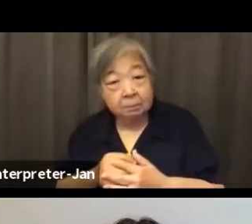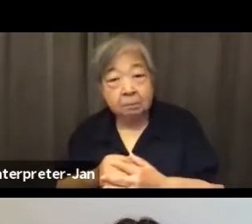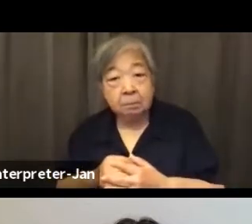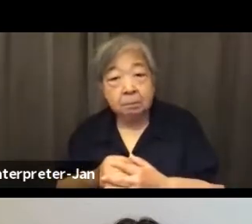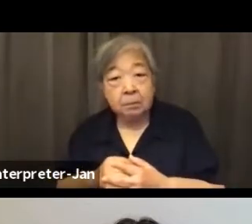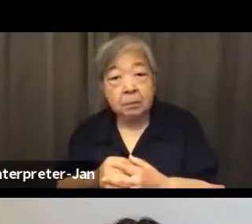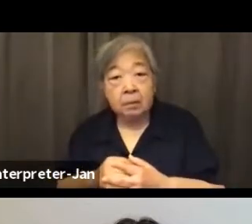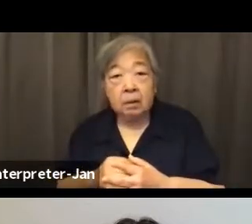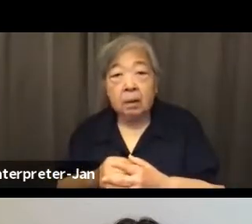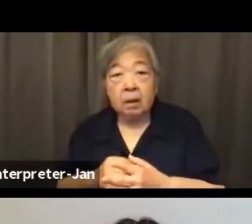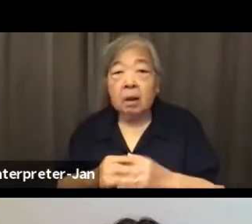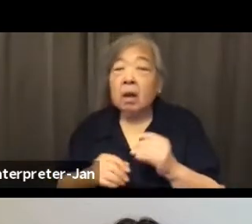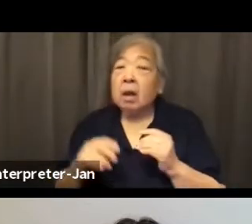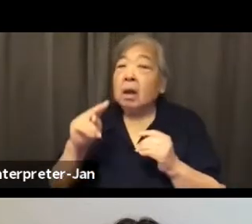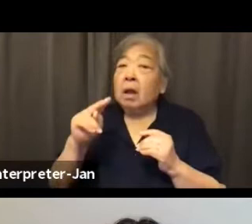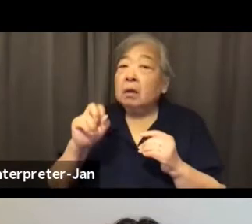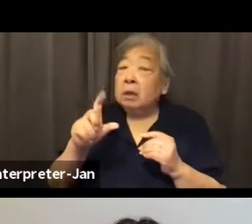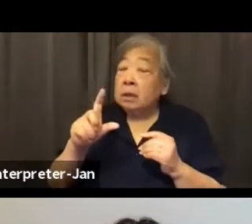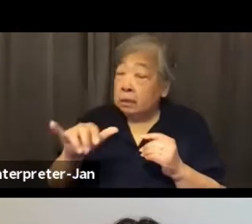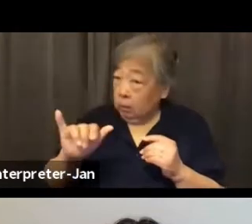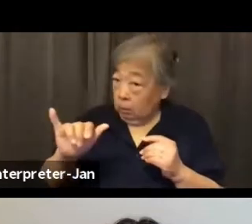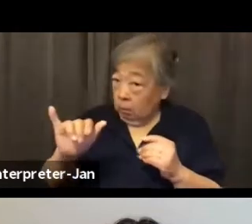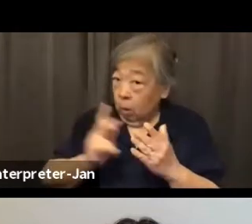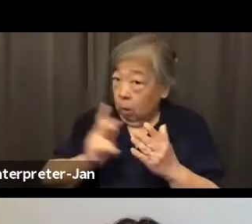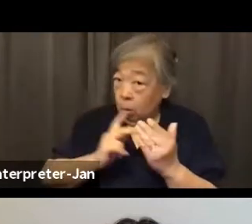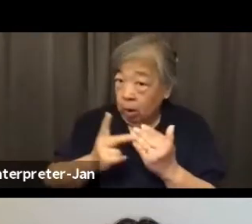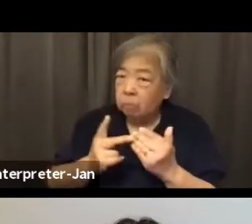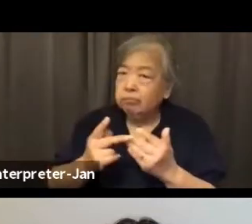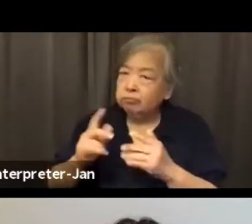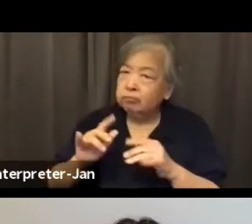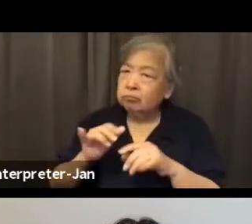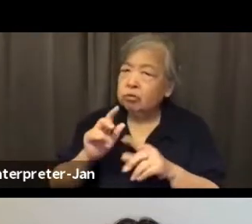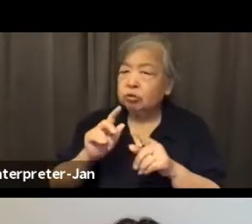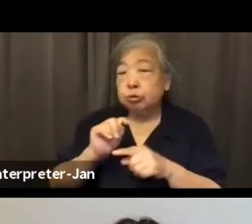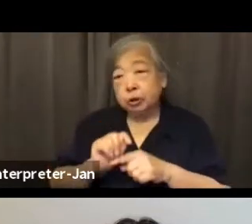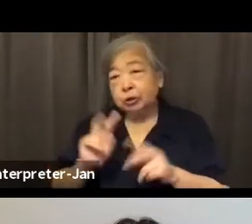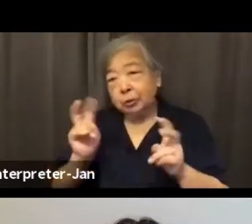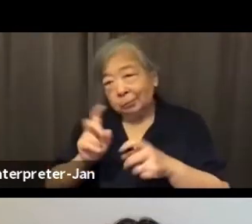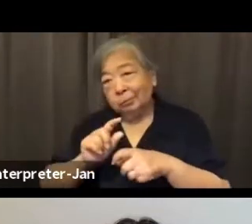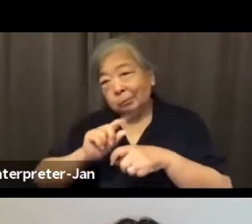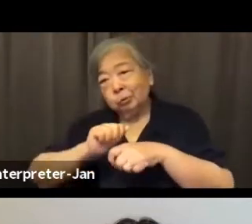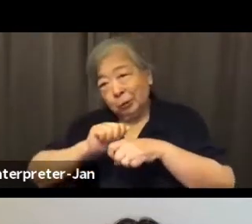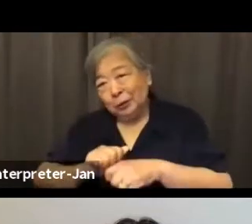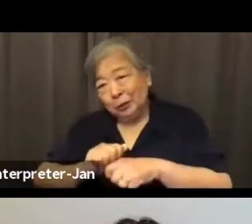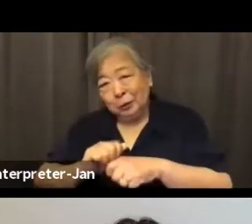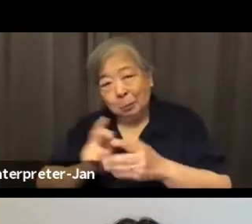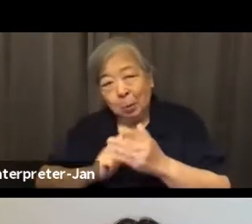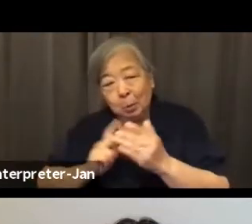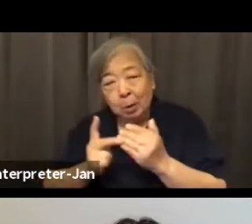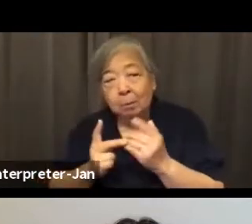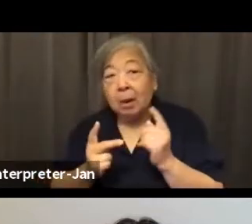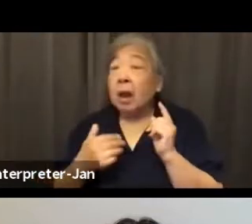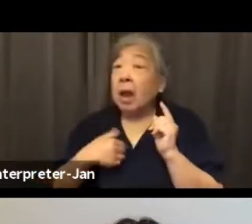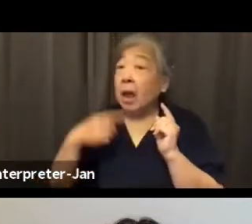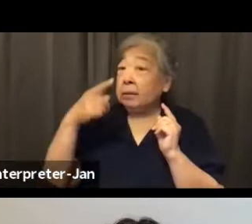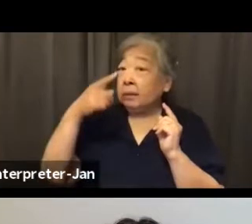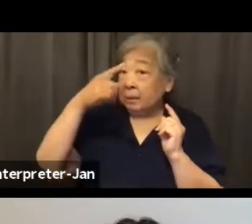So for the NSLI-Y program, the traditional, in air quotes, traditional programs are Summer and academic year programs.